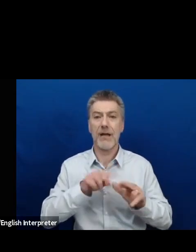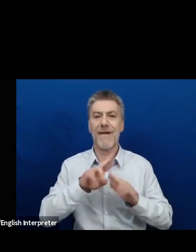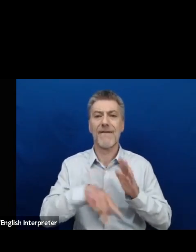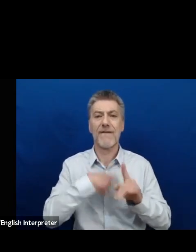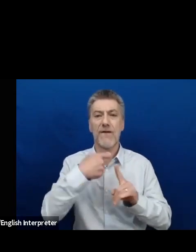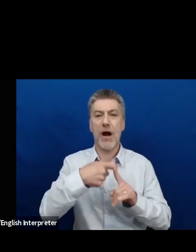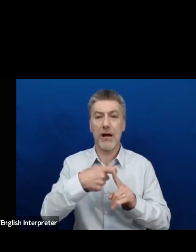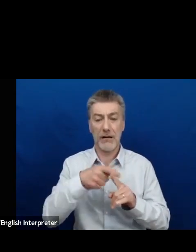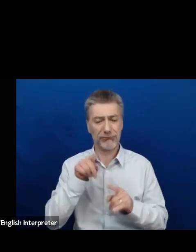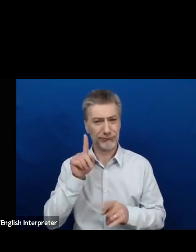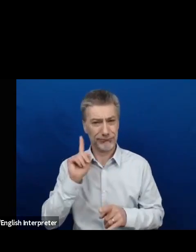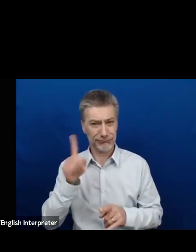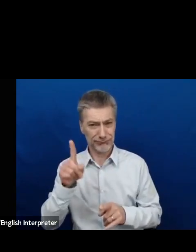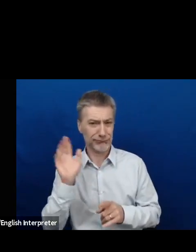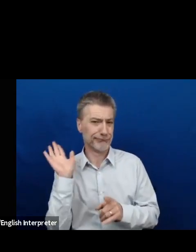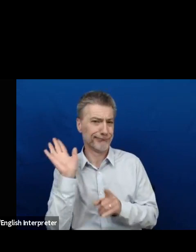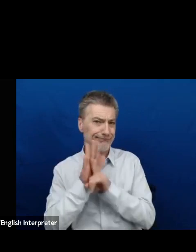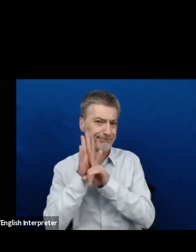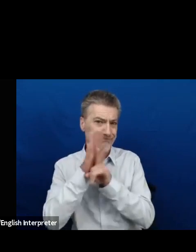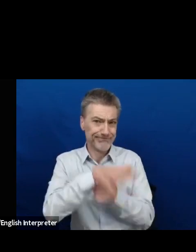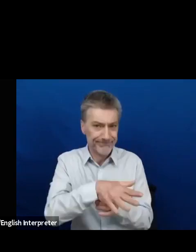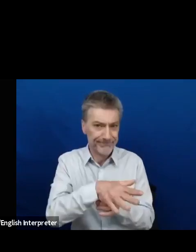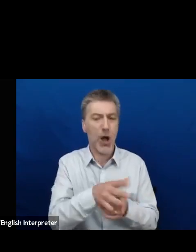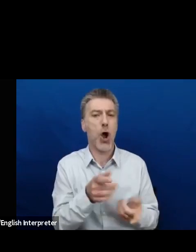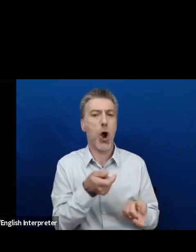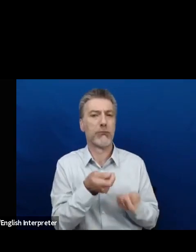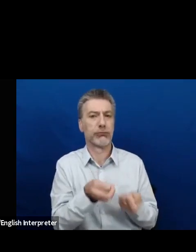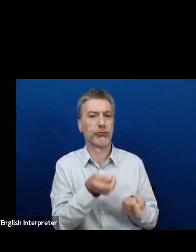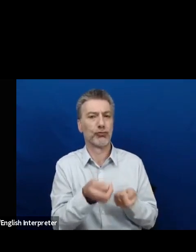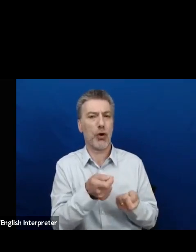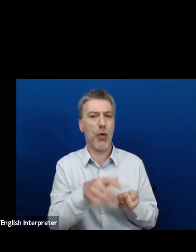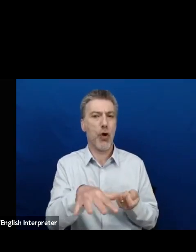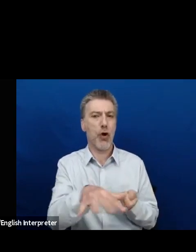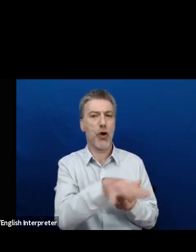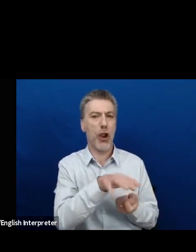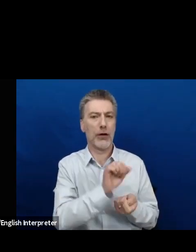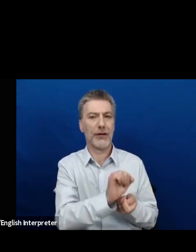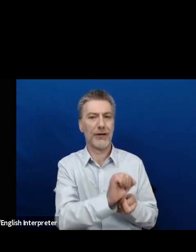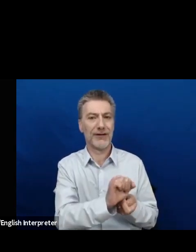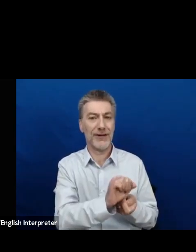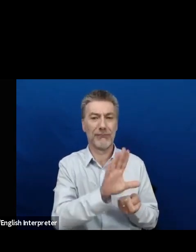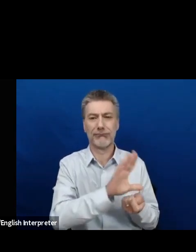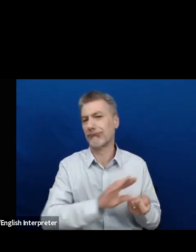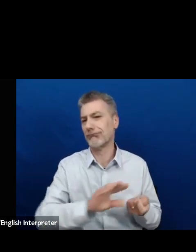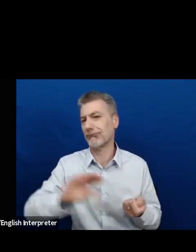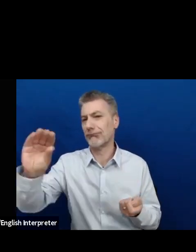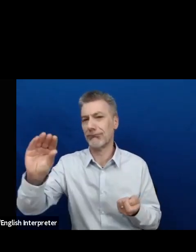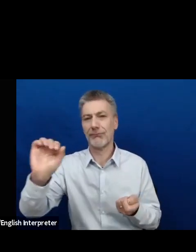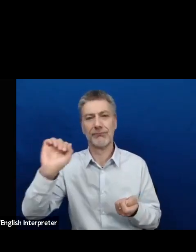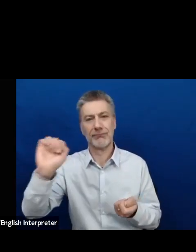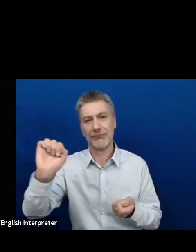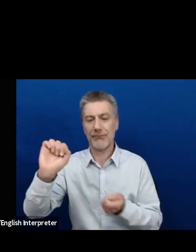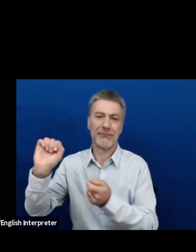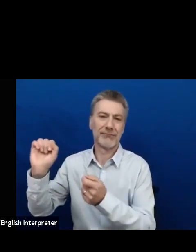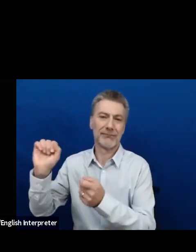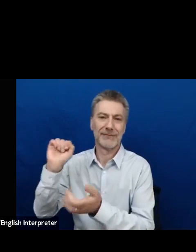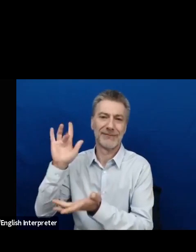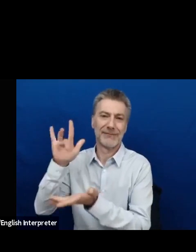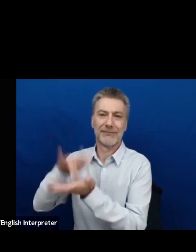with France and participate in a common currency. The imposition of the CF